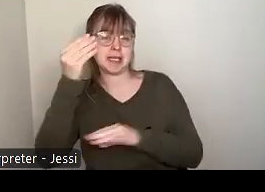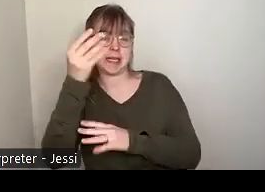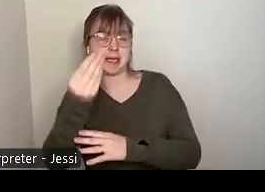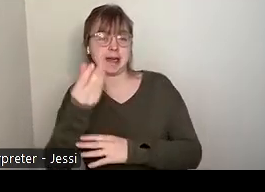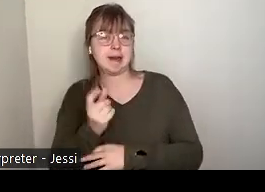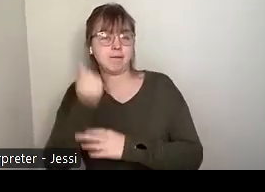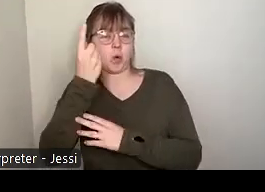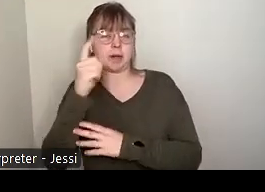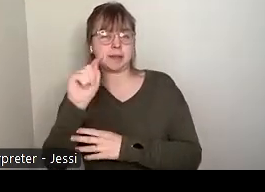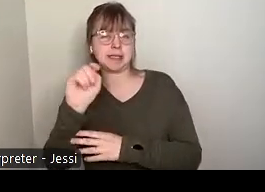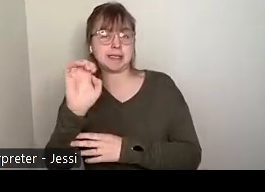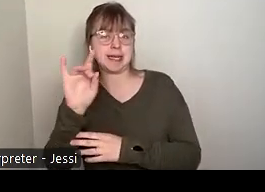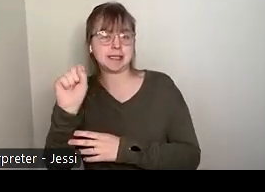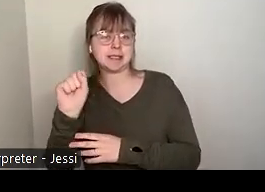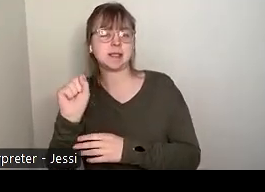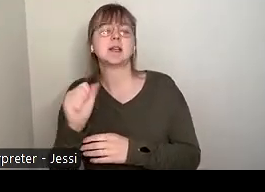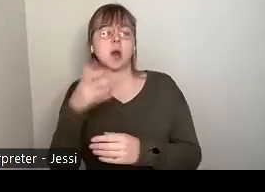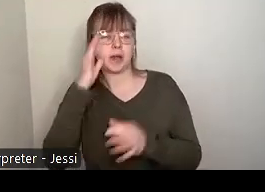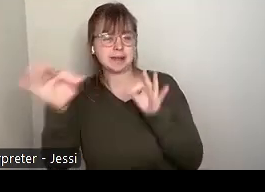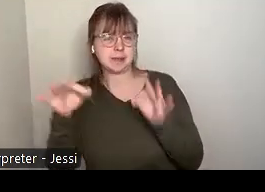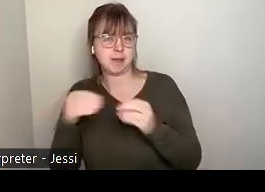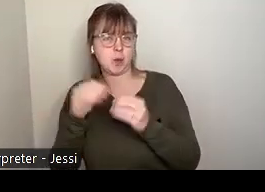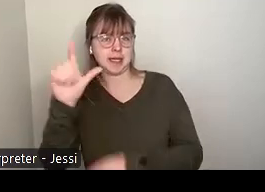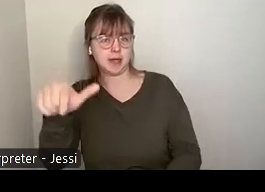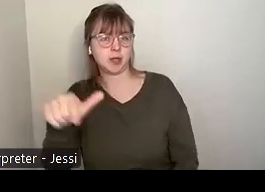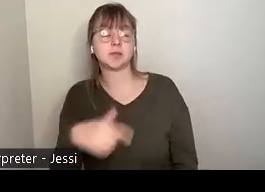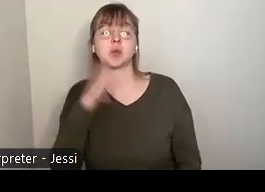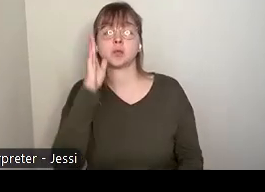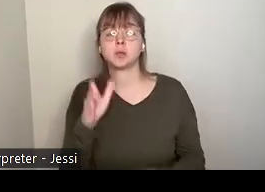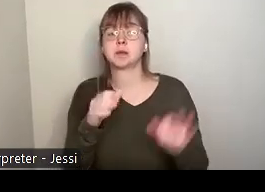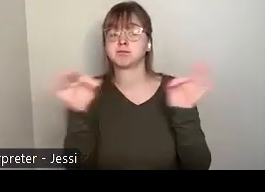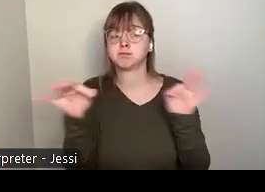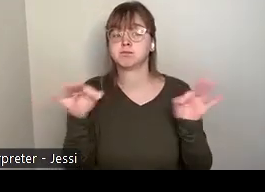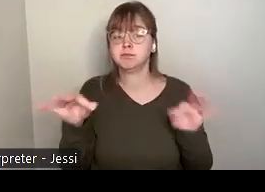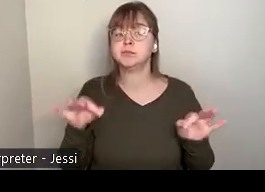as we're going through some of those things very briefly just be listening as you're hearing about